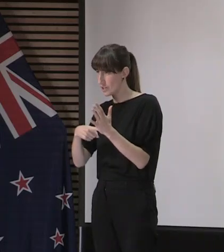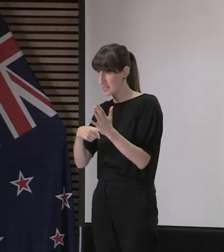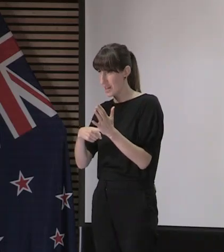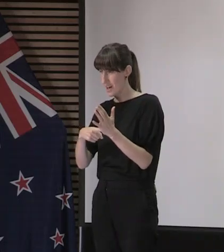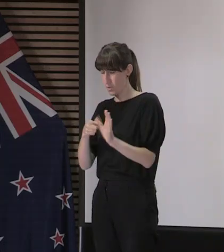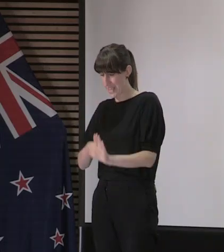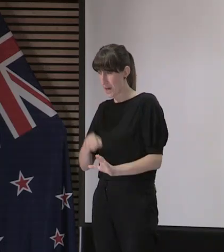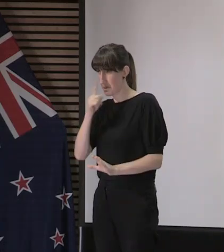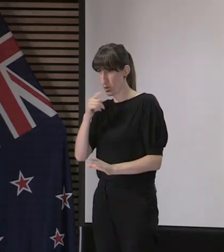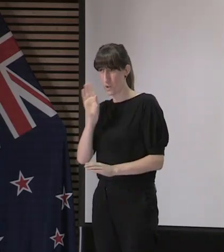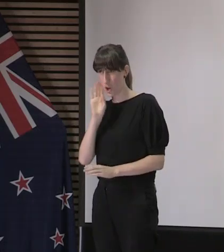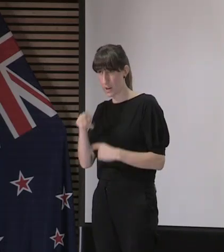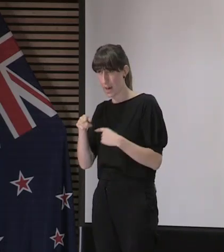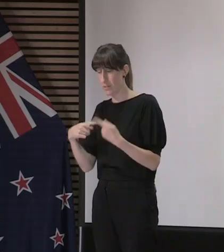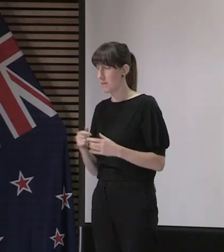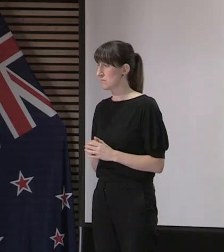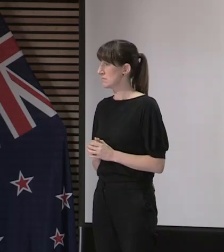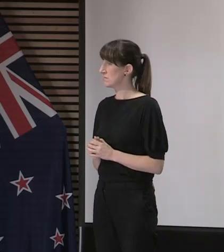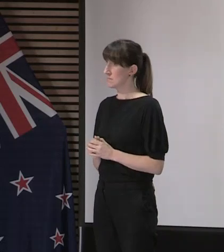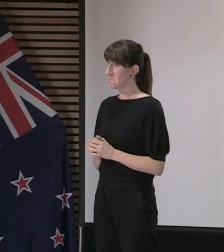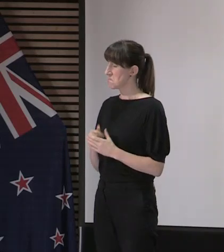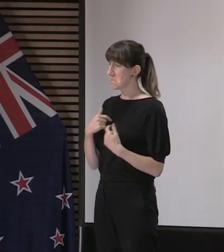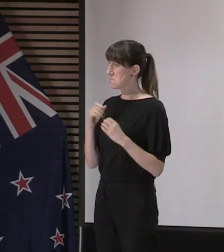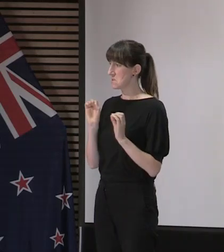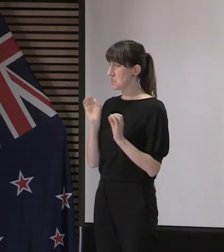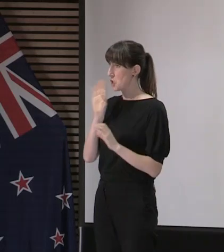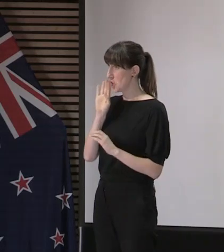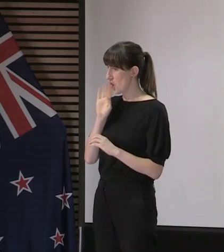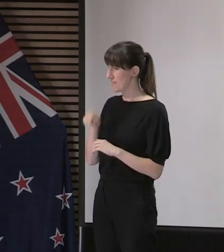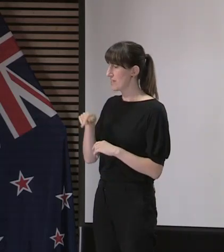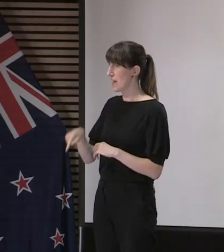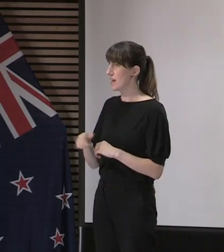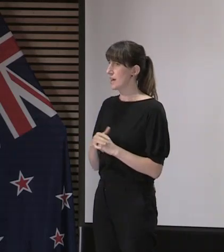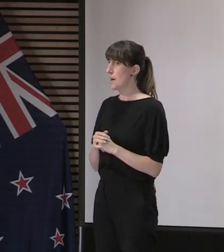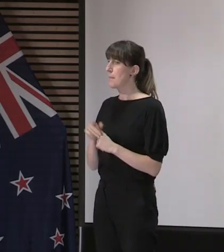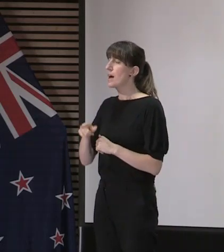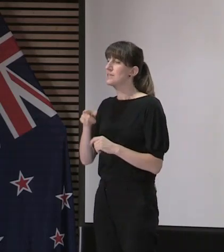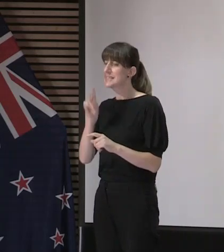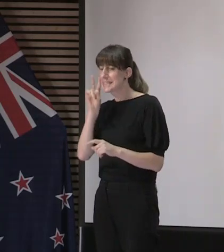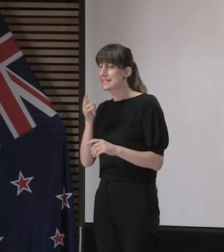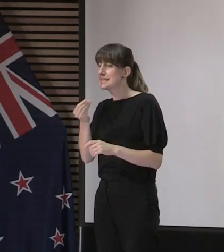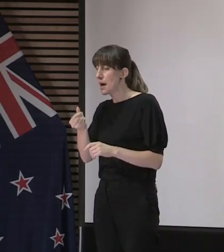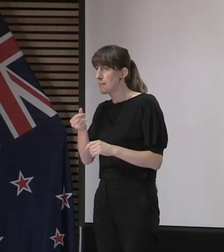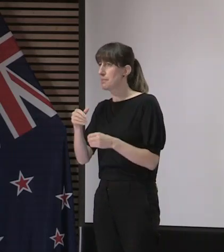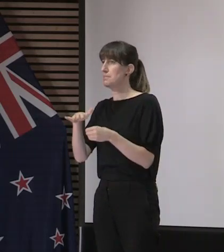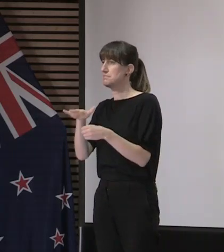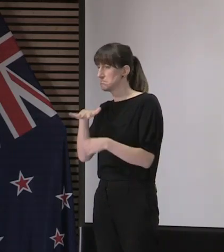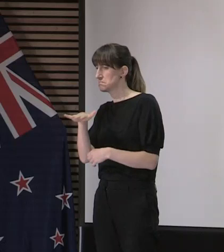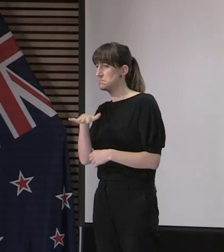but what I can say is we're keeping a really close eye on any emerging reports around